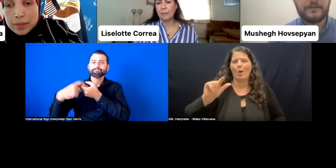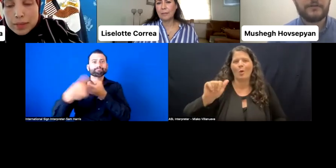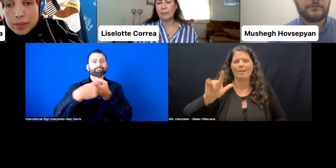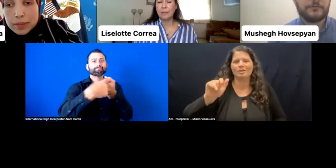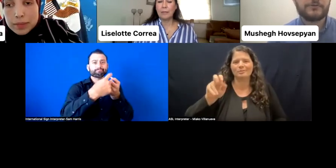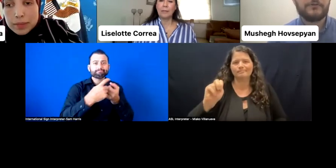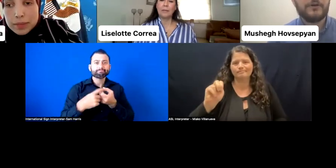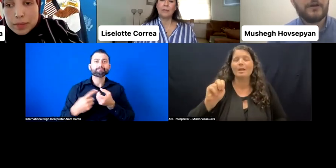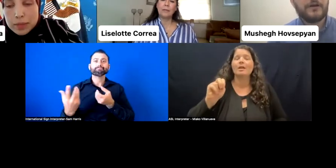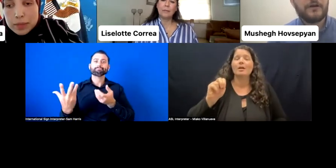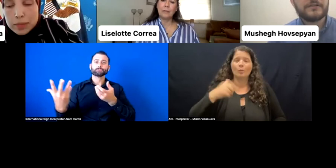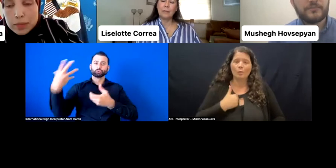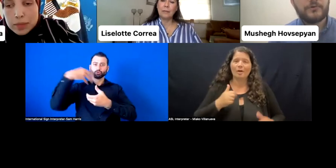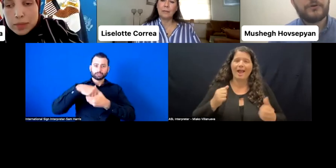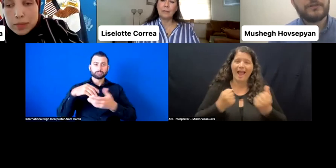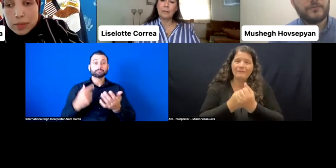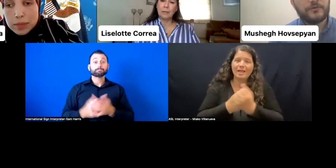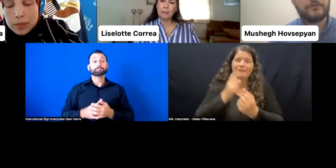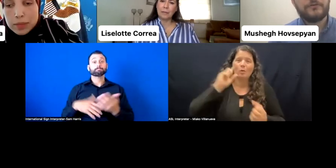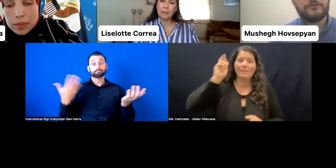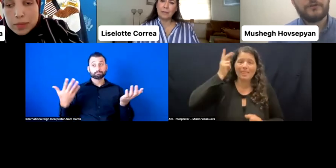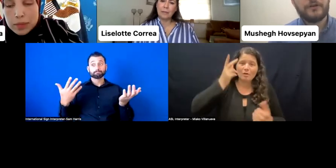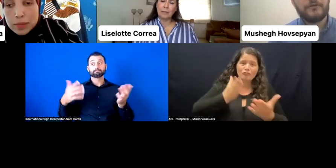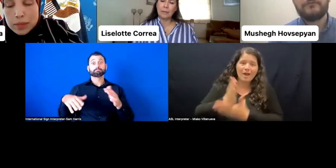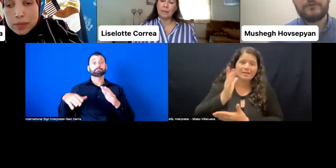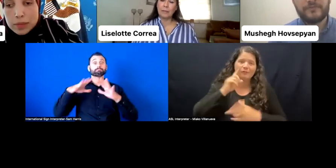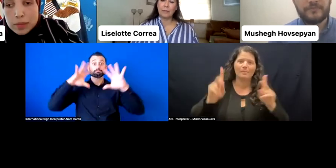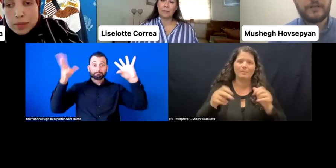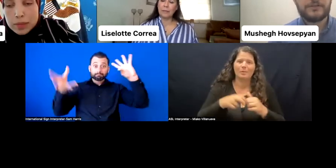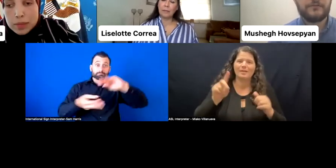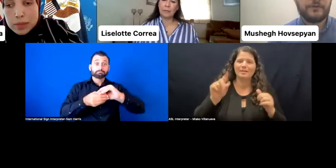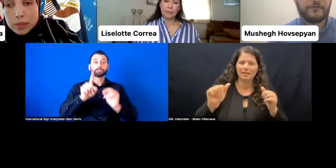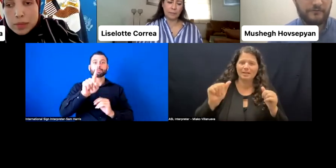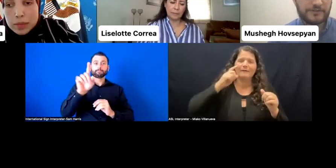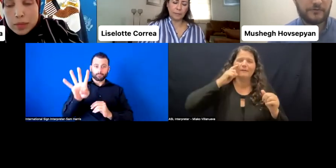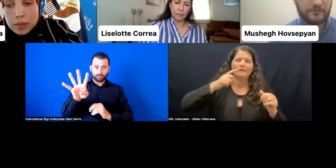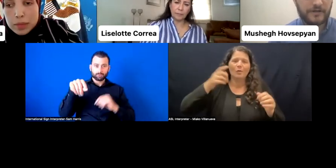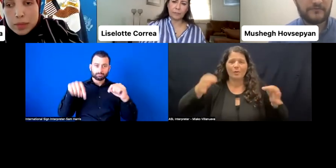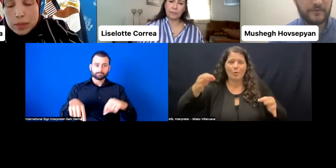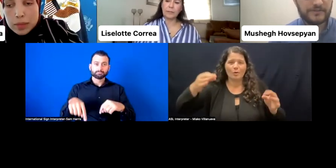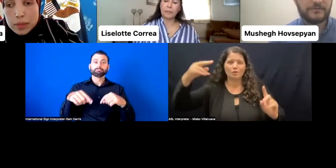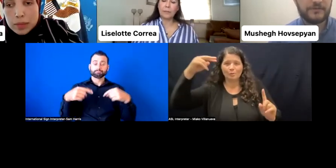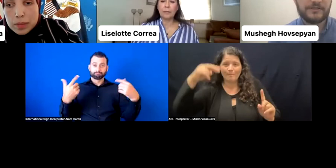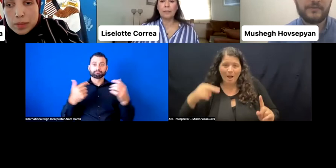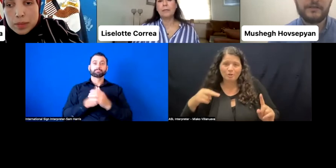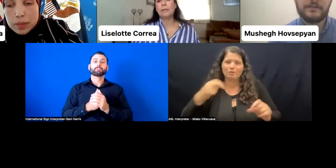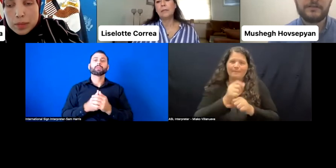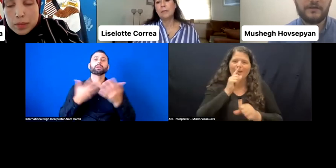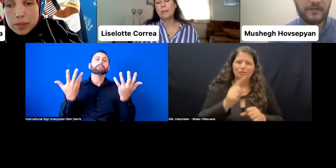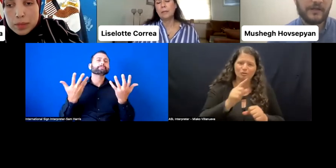and also support and monitor full implementation of the Convention on the Rights of Persons with Disabilities in Armenia.